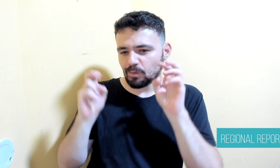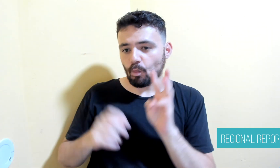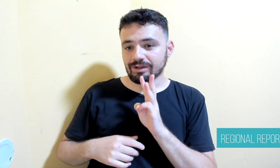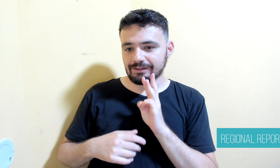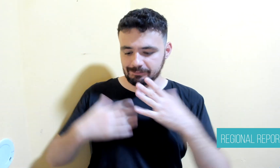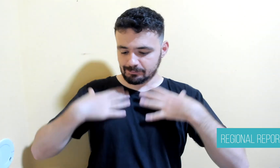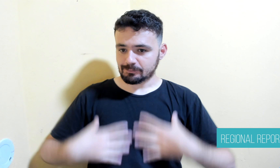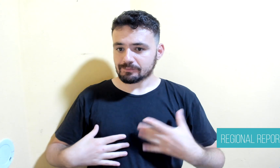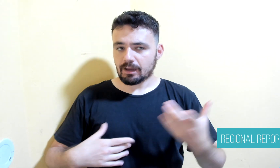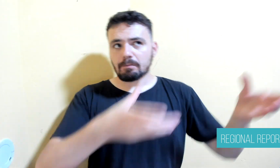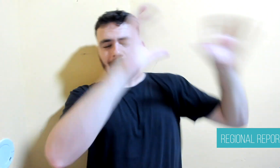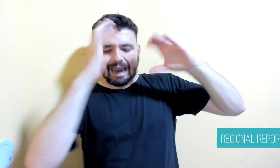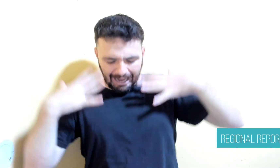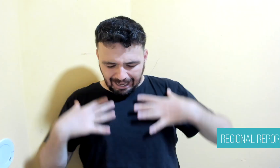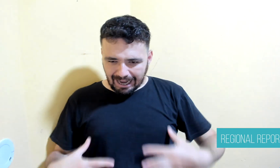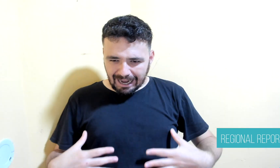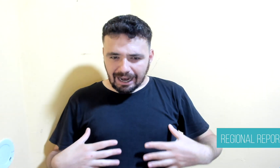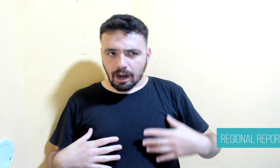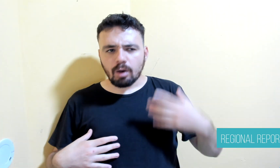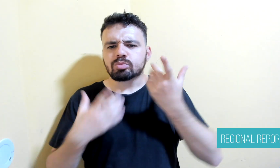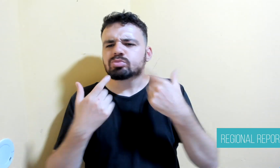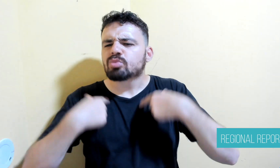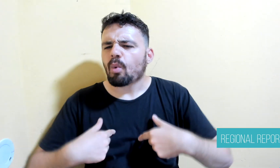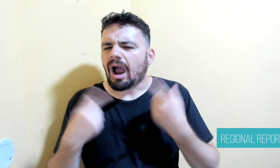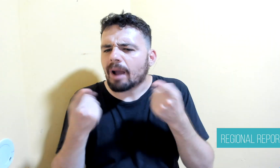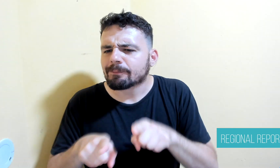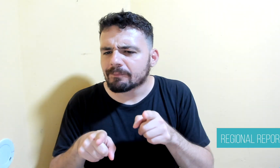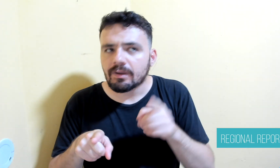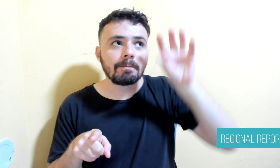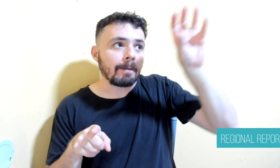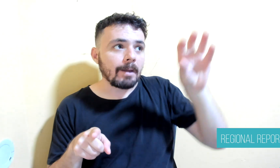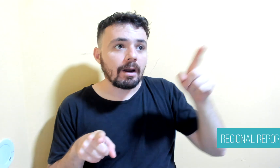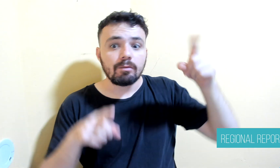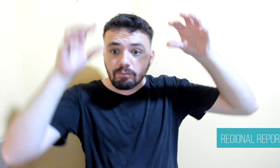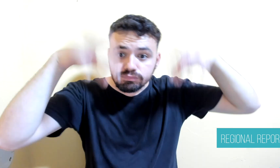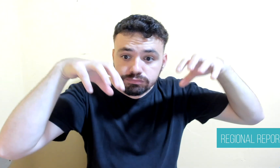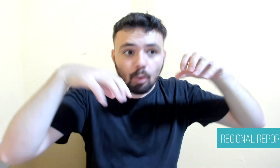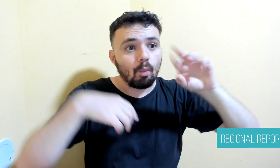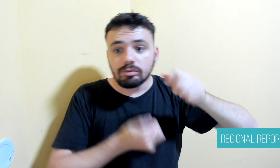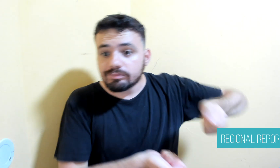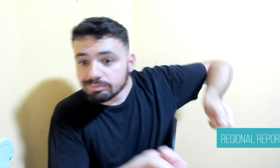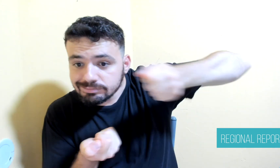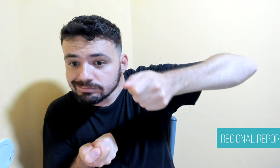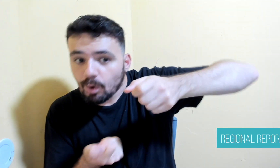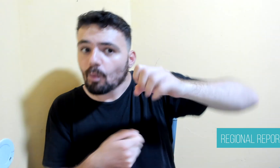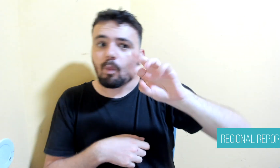and can describe them to perform much more complex cognitive